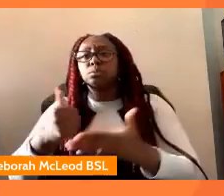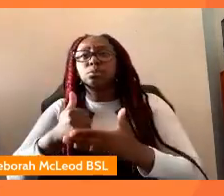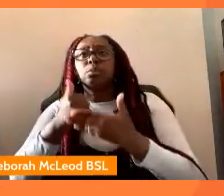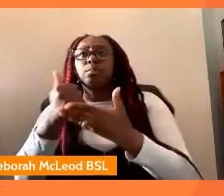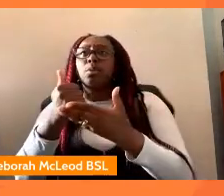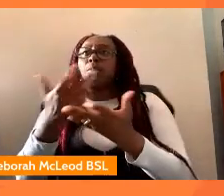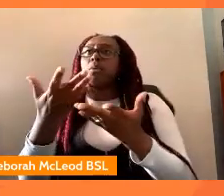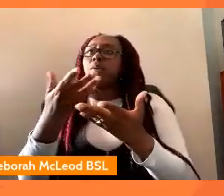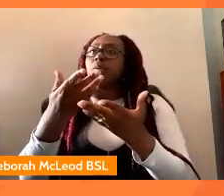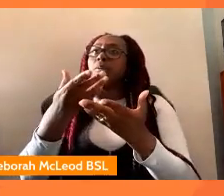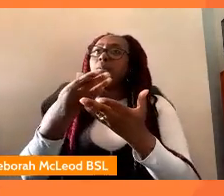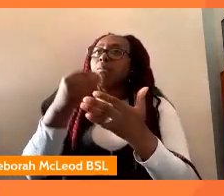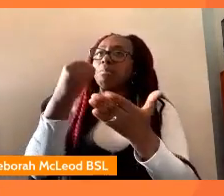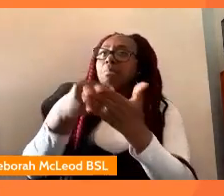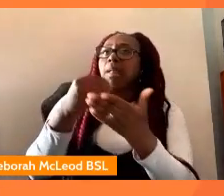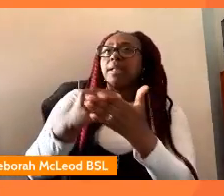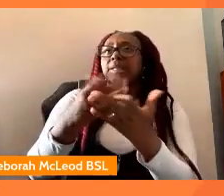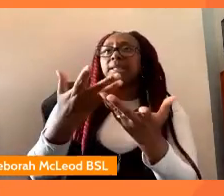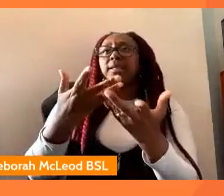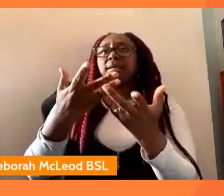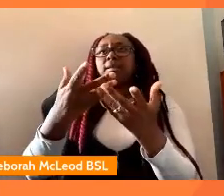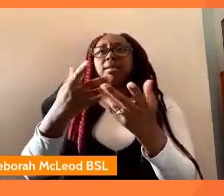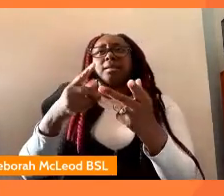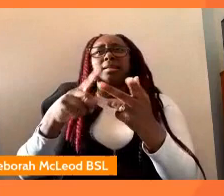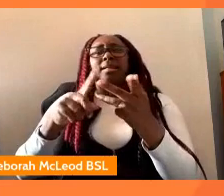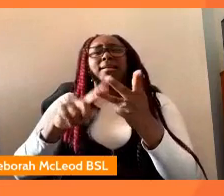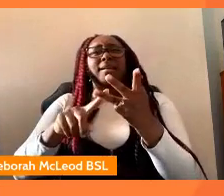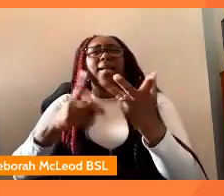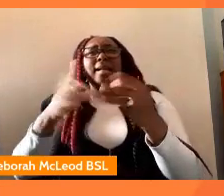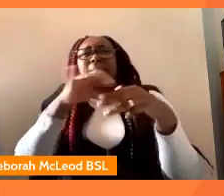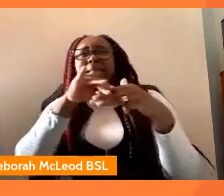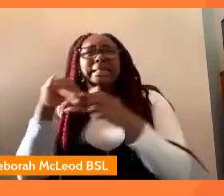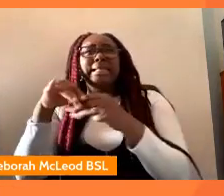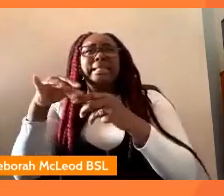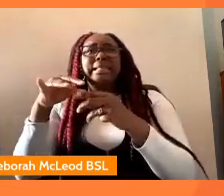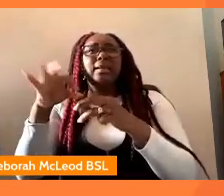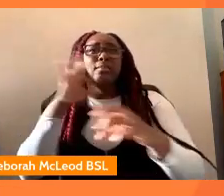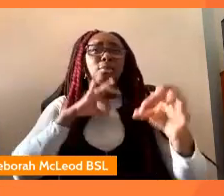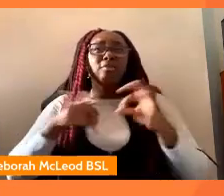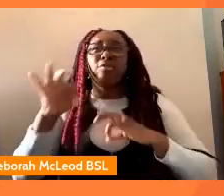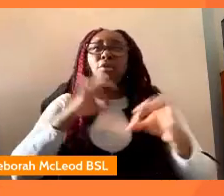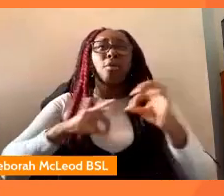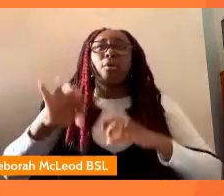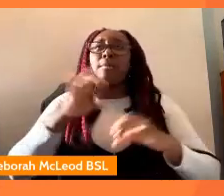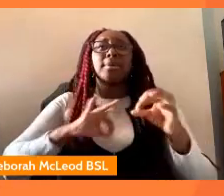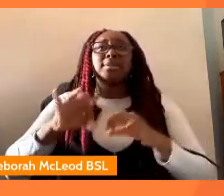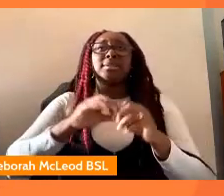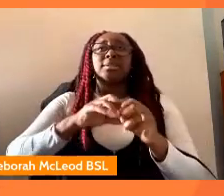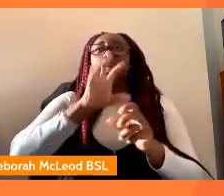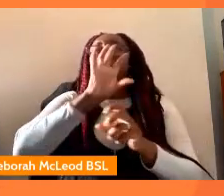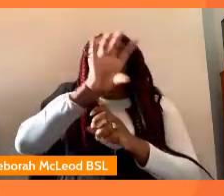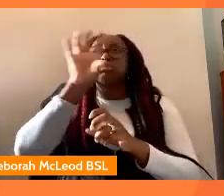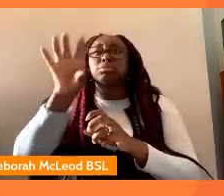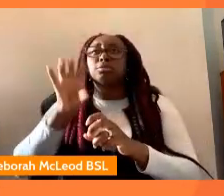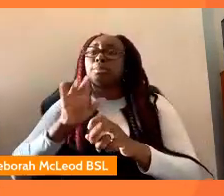for the creative teams and largely lead performers. Unfortunately it doesn't go across to all performers, but the creative team